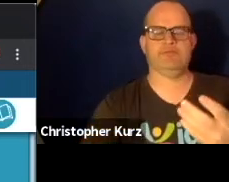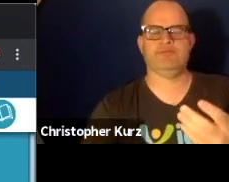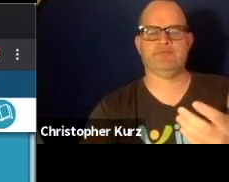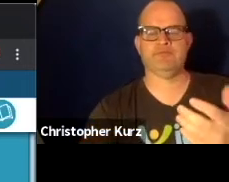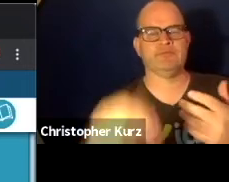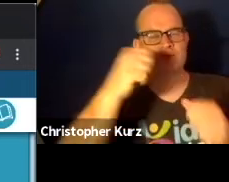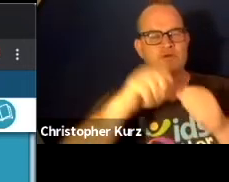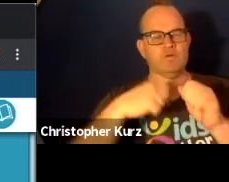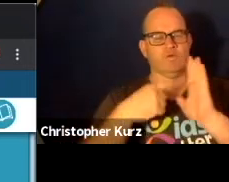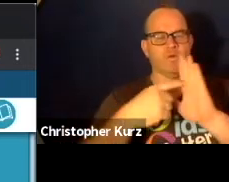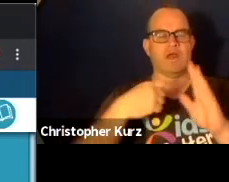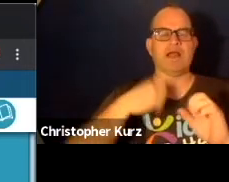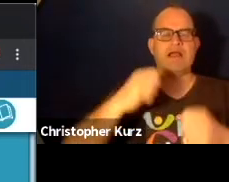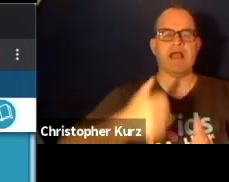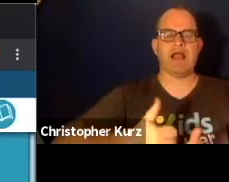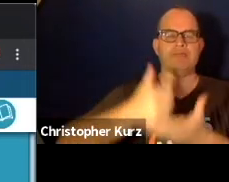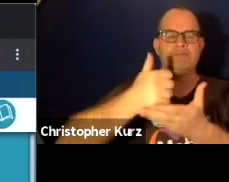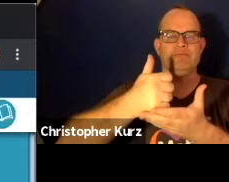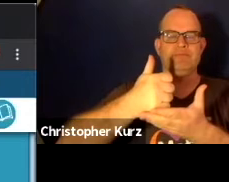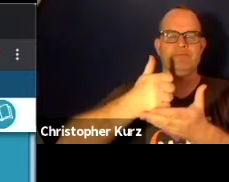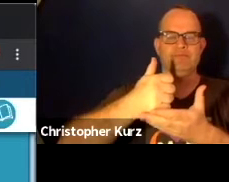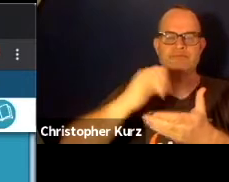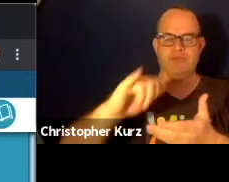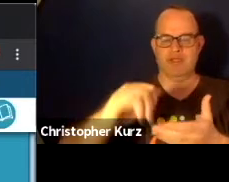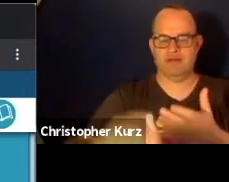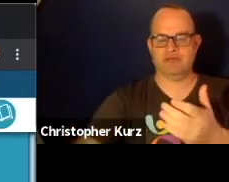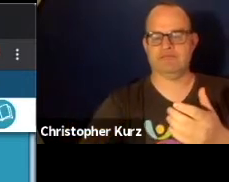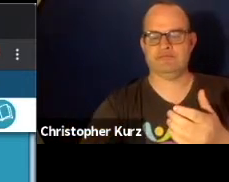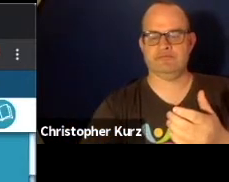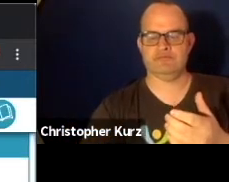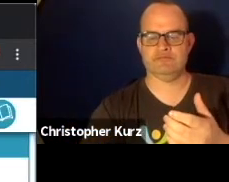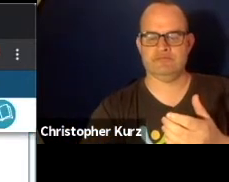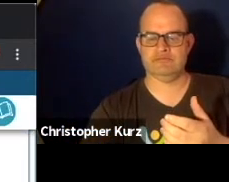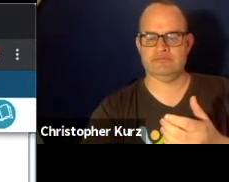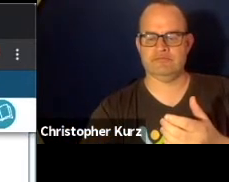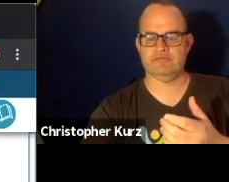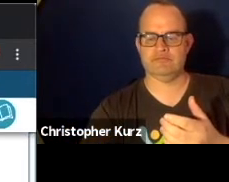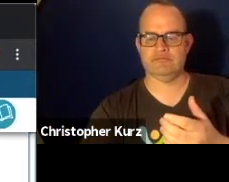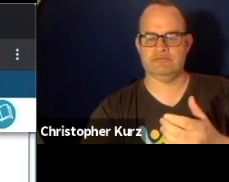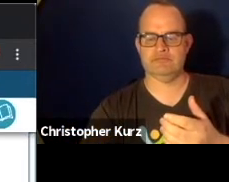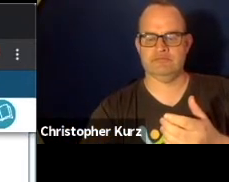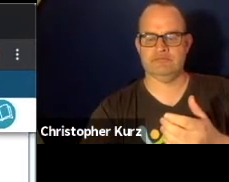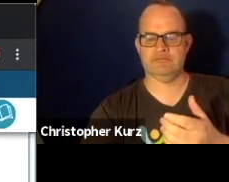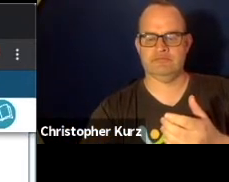and upload their videos of this story in sign language. So let's find